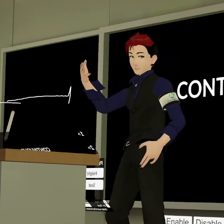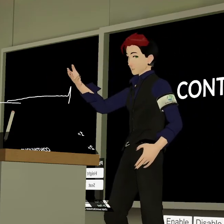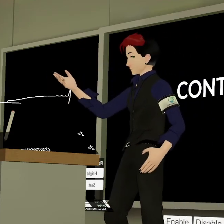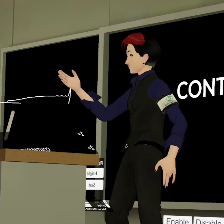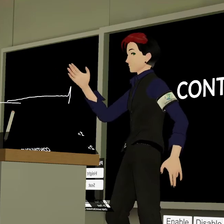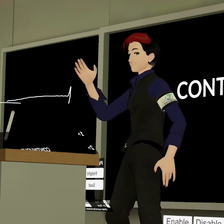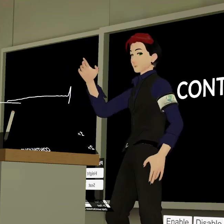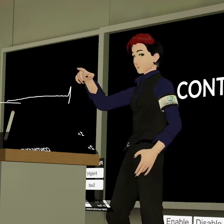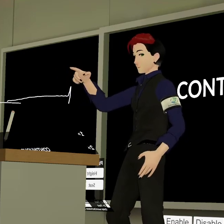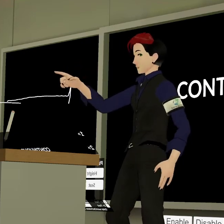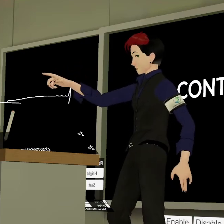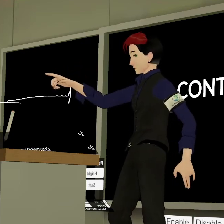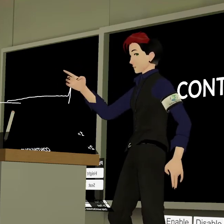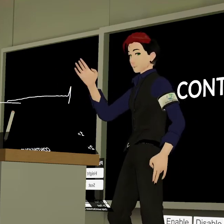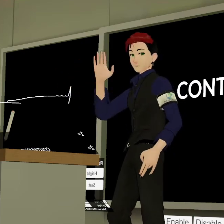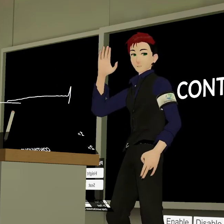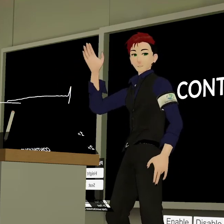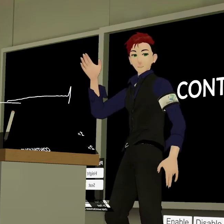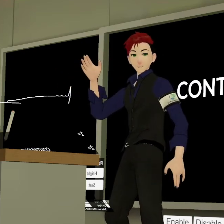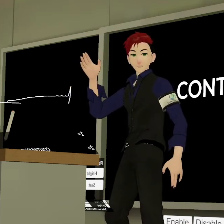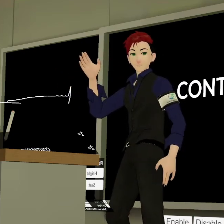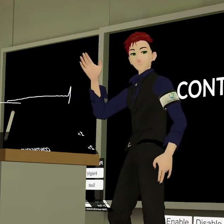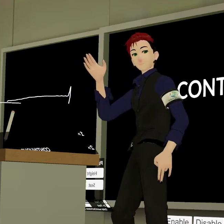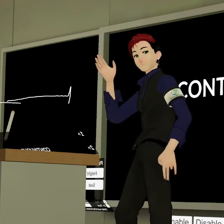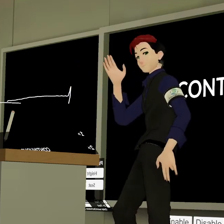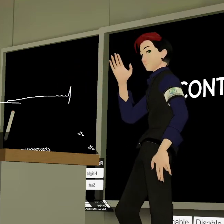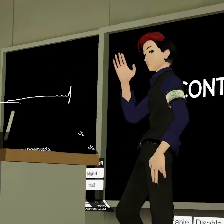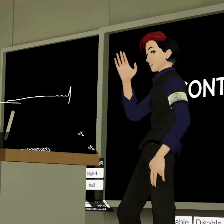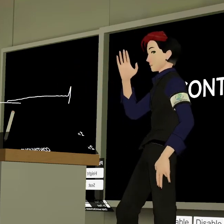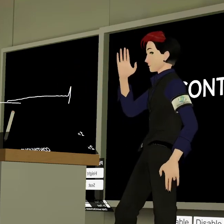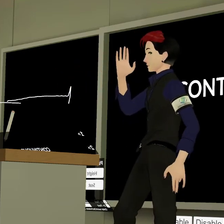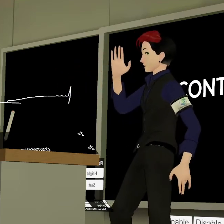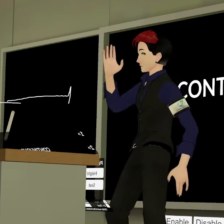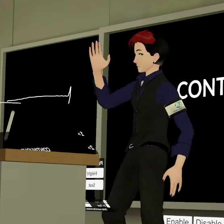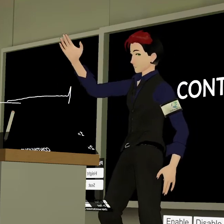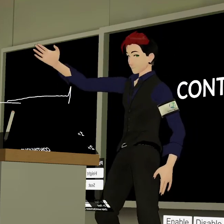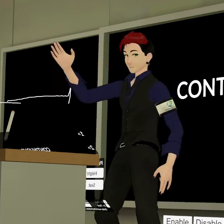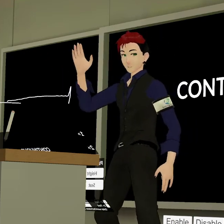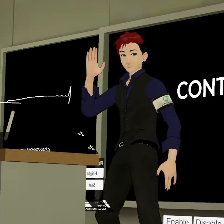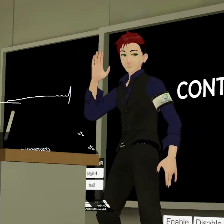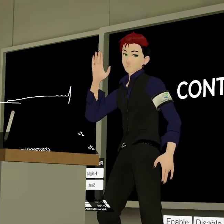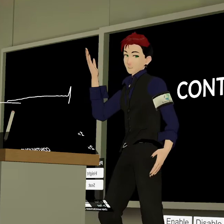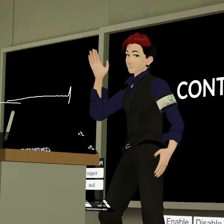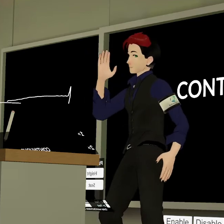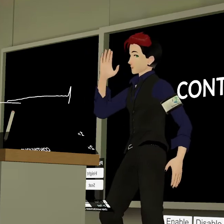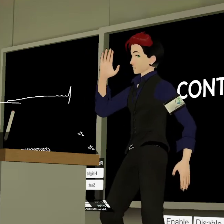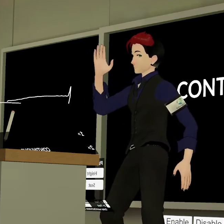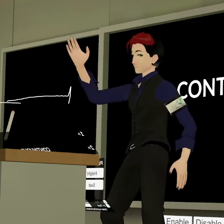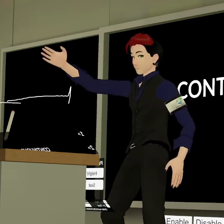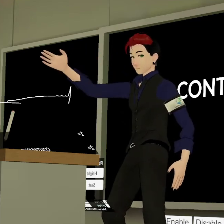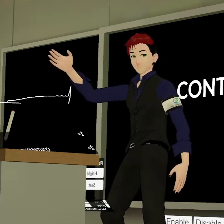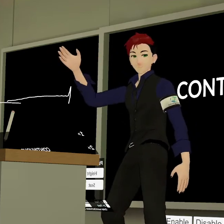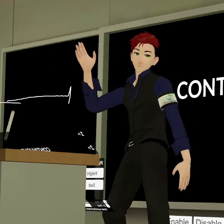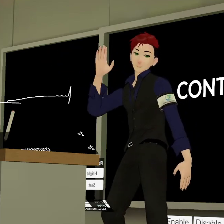yeah so that one I would do more with future so if we're going to say future just once